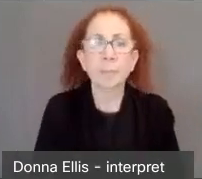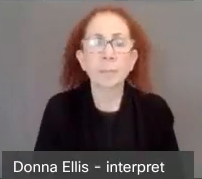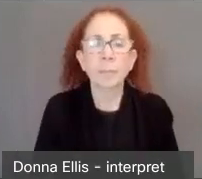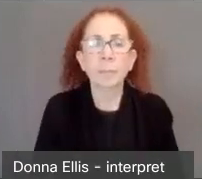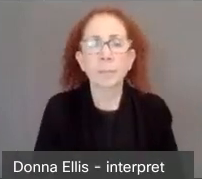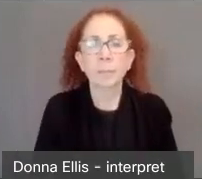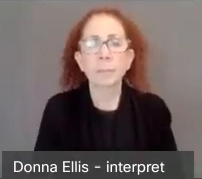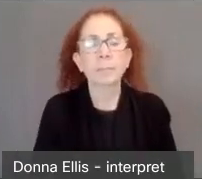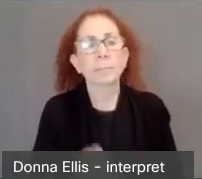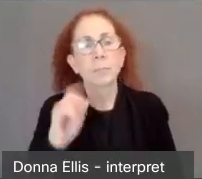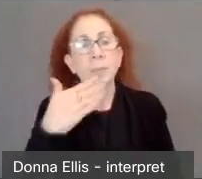[Reporter] Great, thanks.